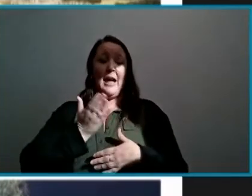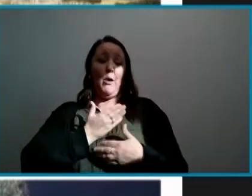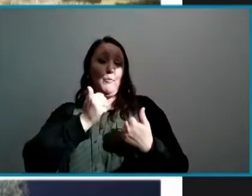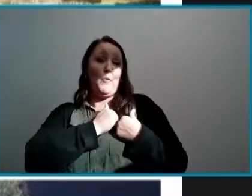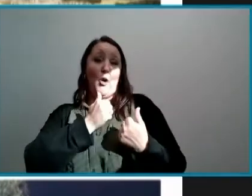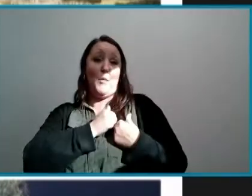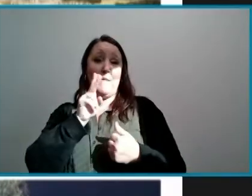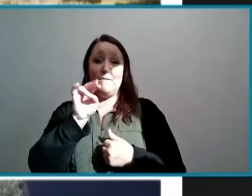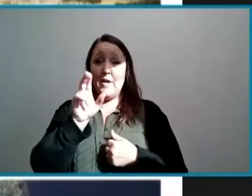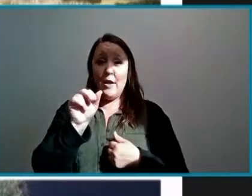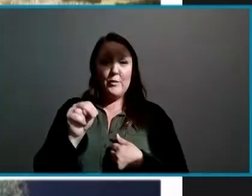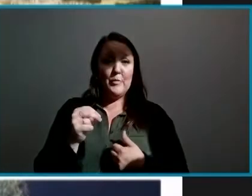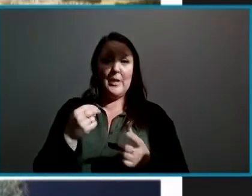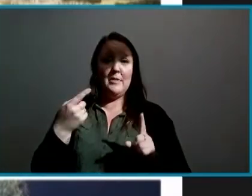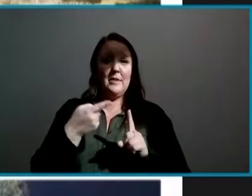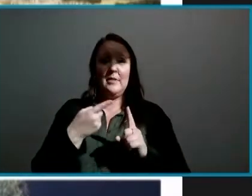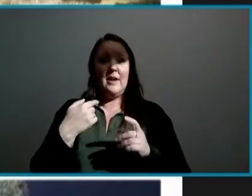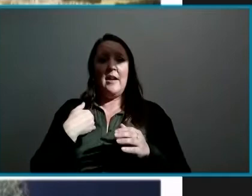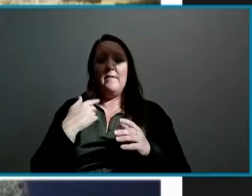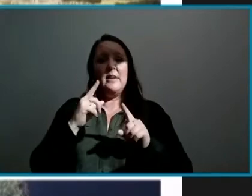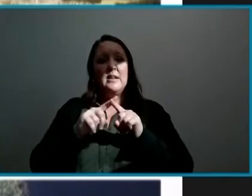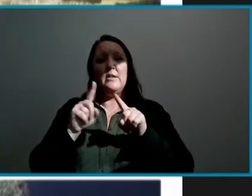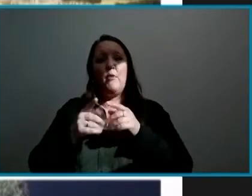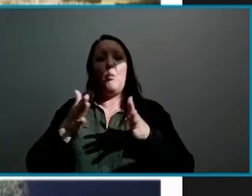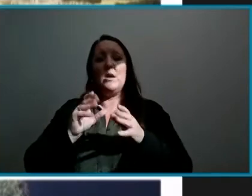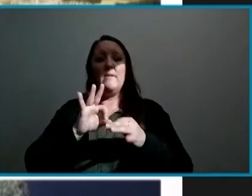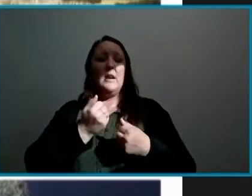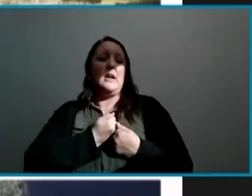they have ways, you know, expressing their, their feelings or,